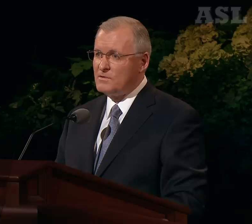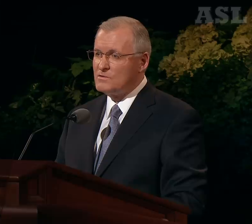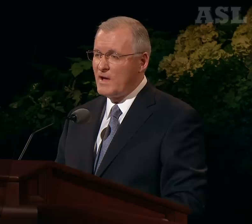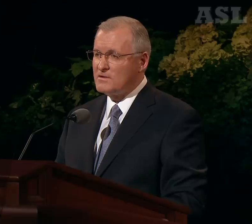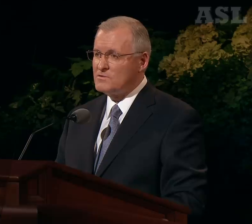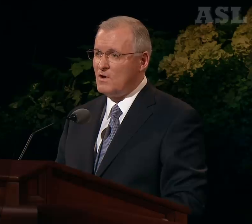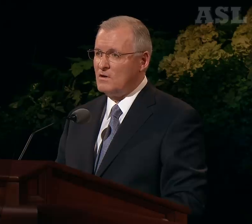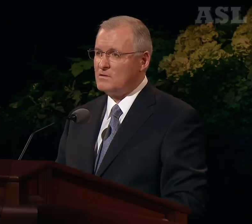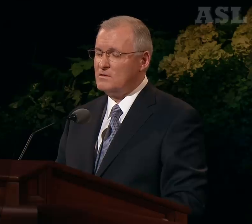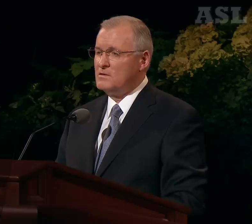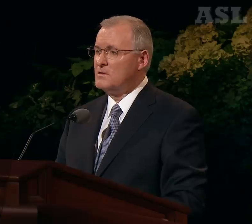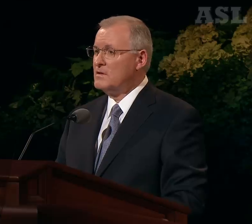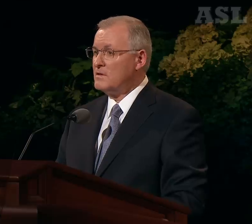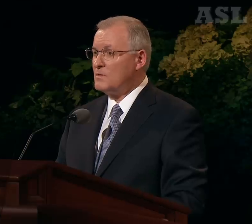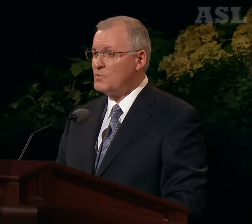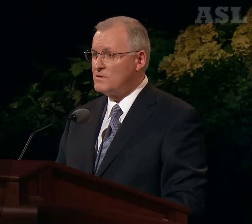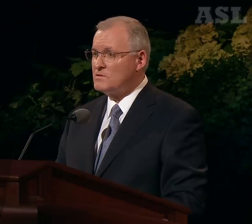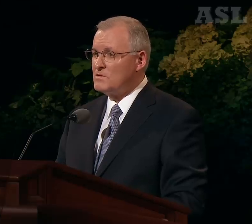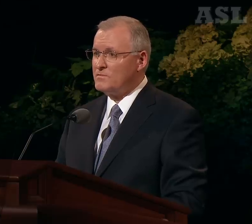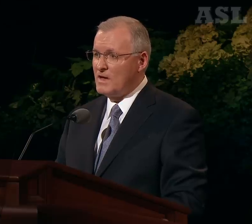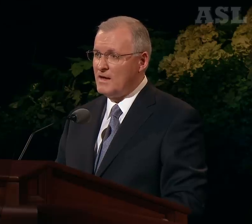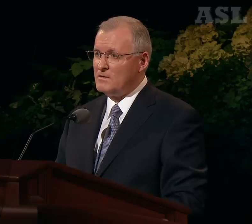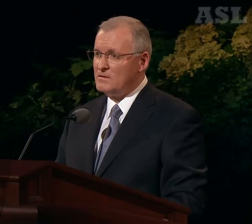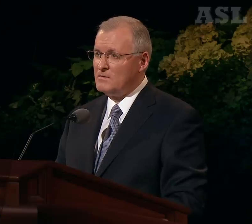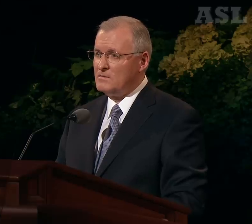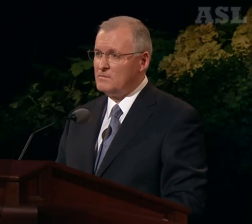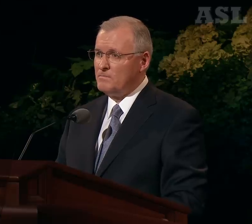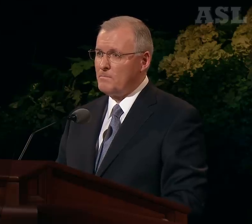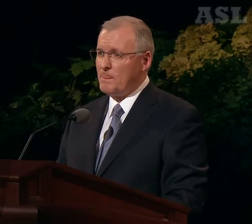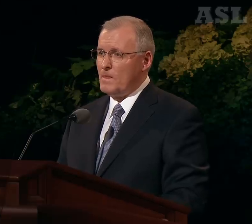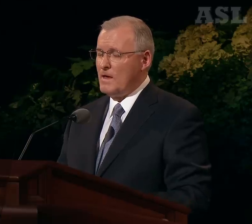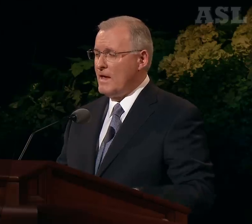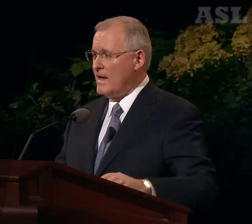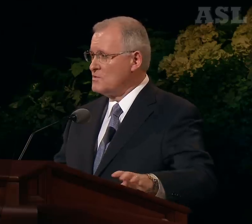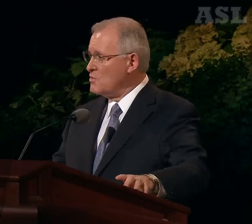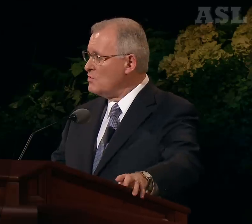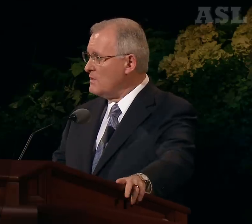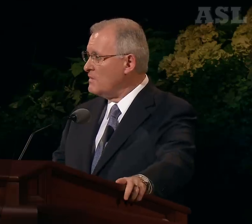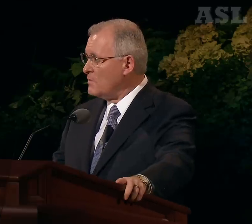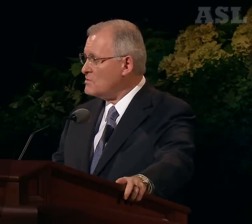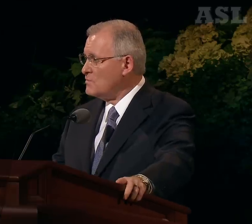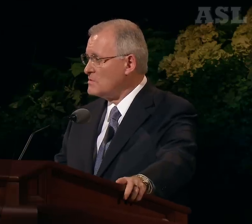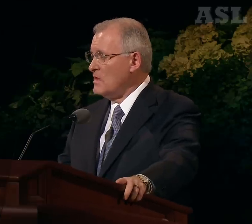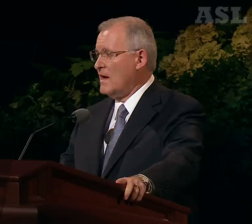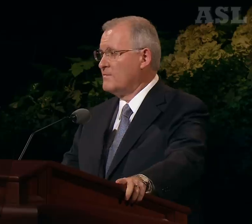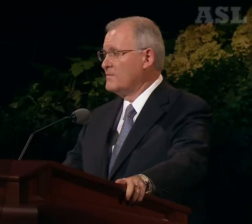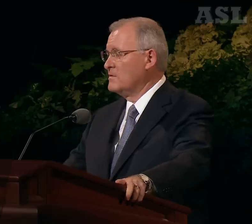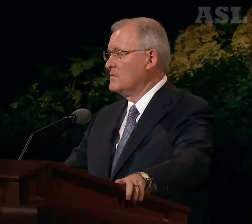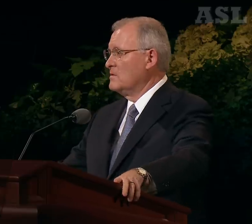UNCEASINGLY; THEN SHALL THY